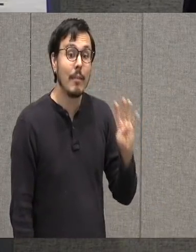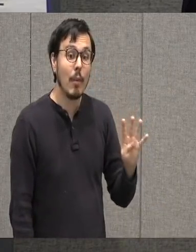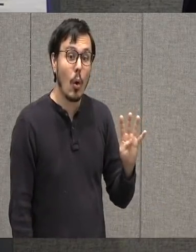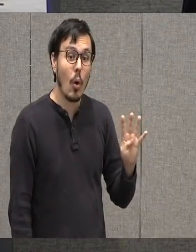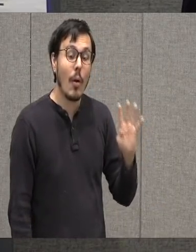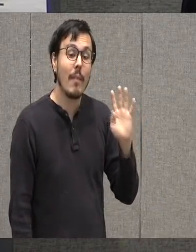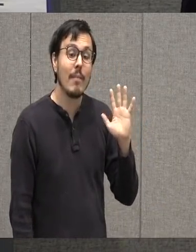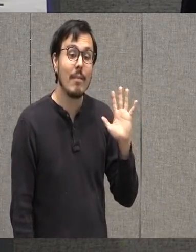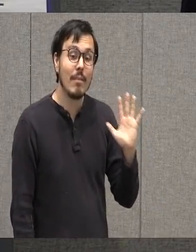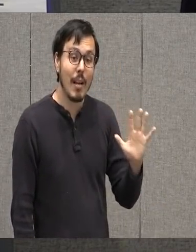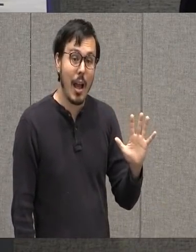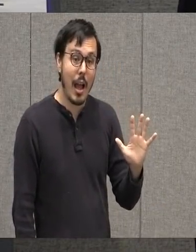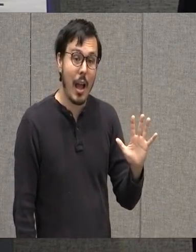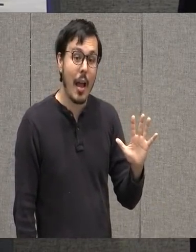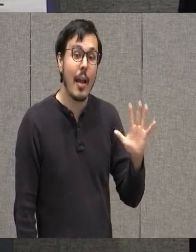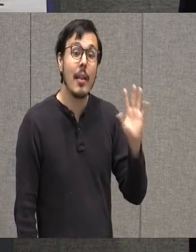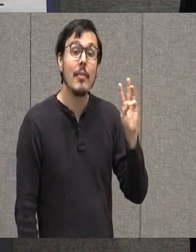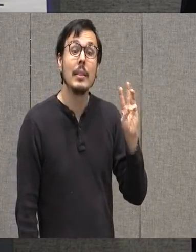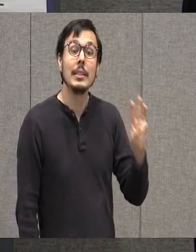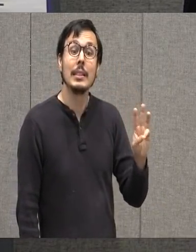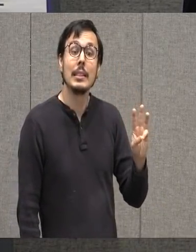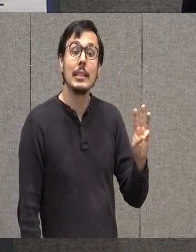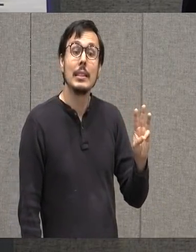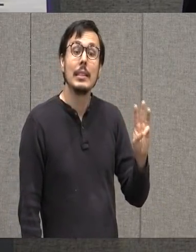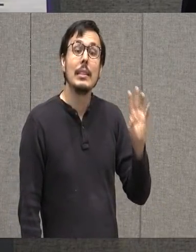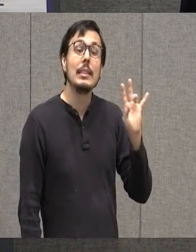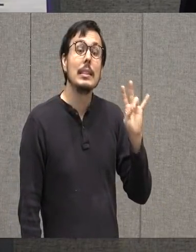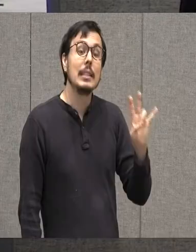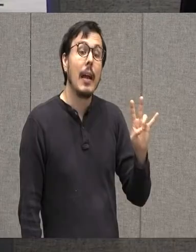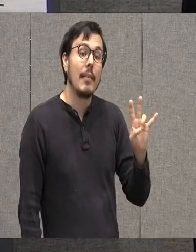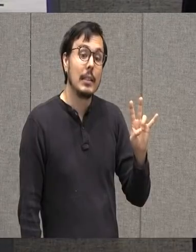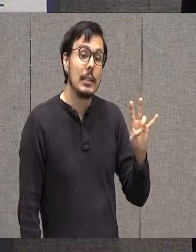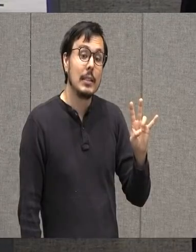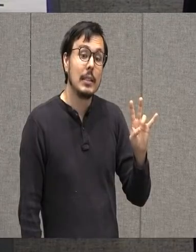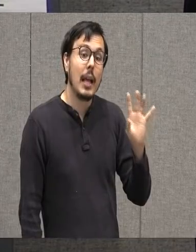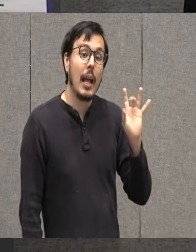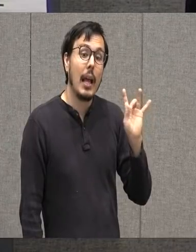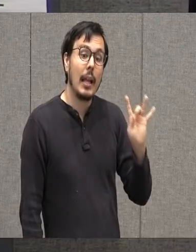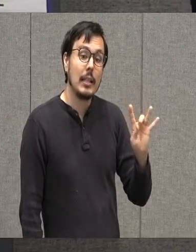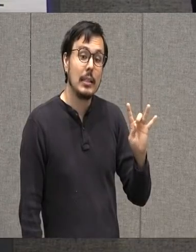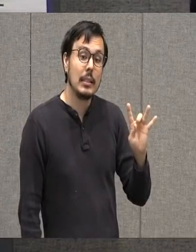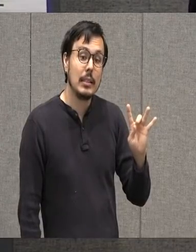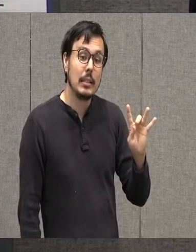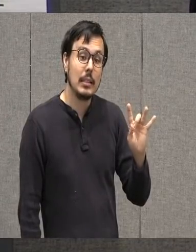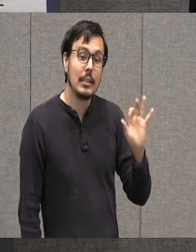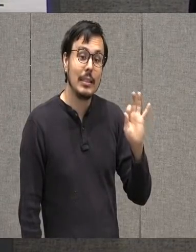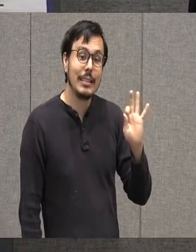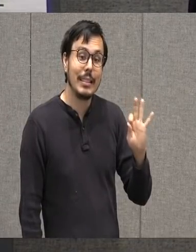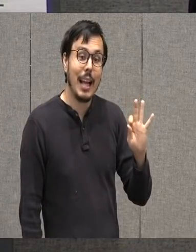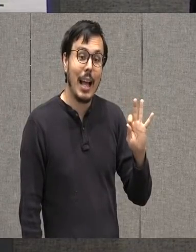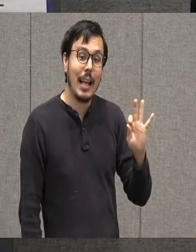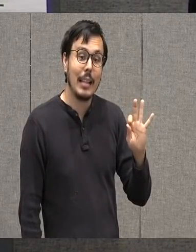five, six, seven, eight, nine,